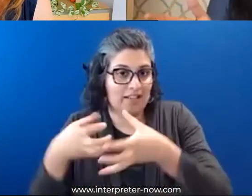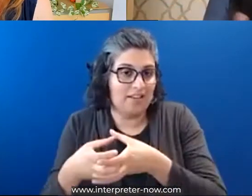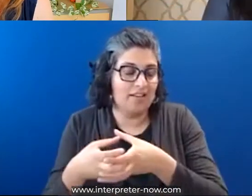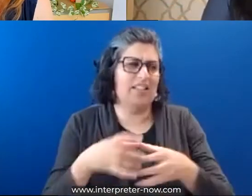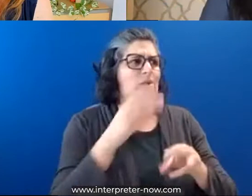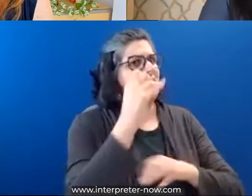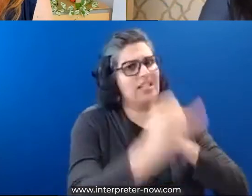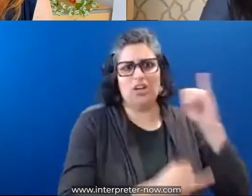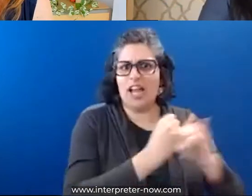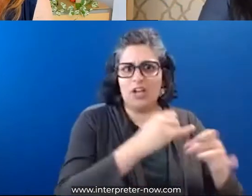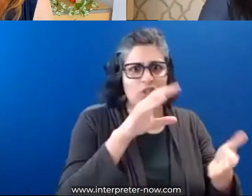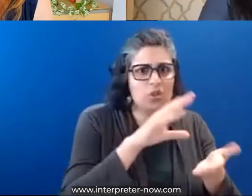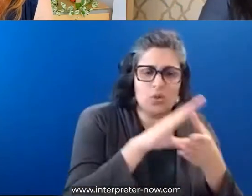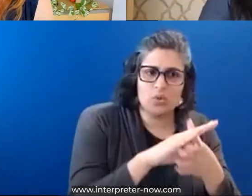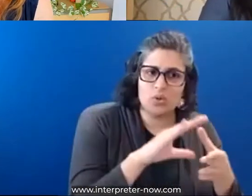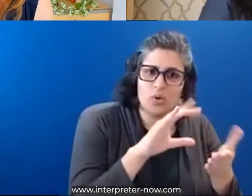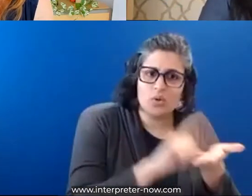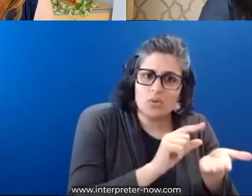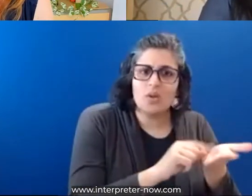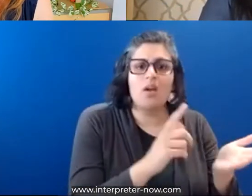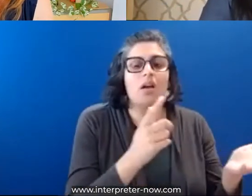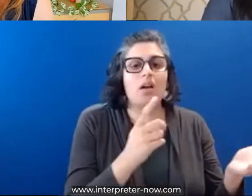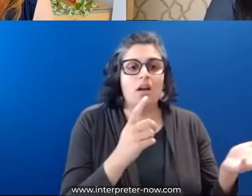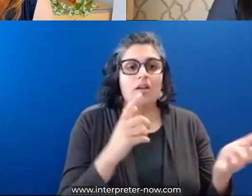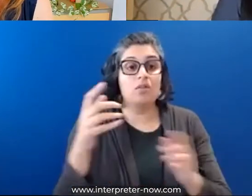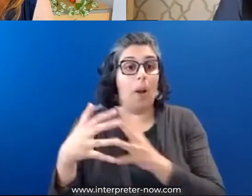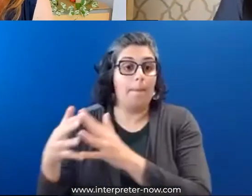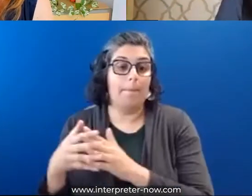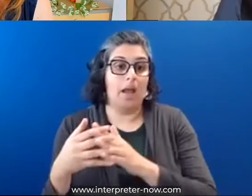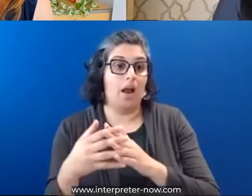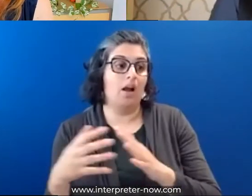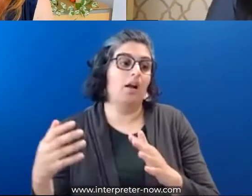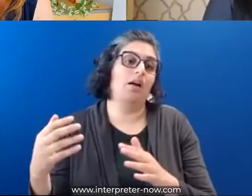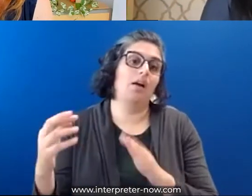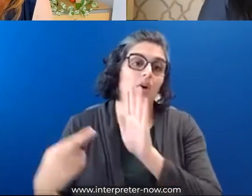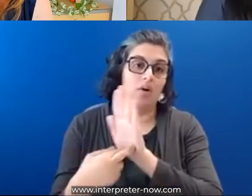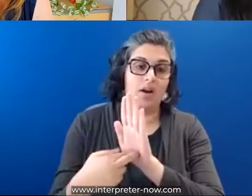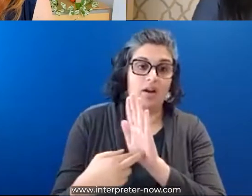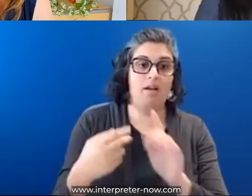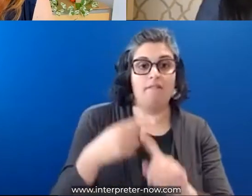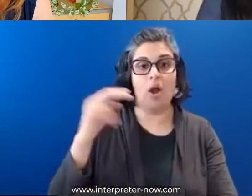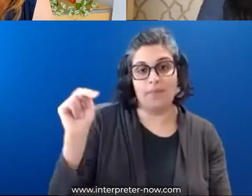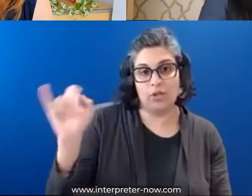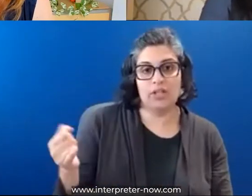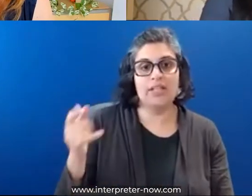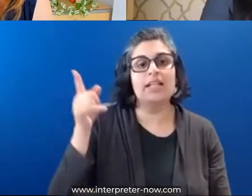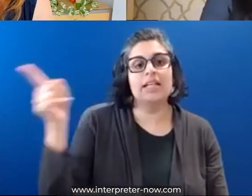It was everywhere. An American representative who's Representative Chris Smith from New Jersey. He was on the Human Rights Committee at that time.